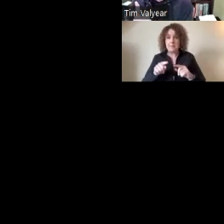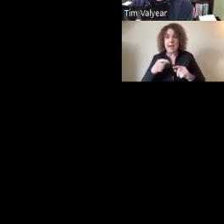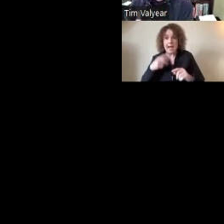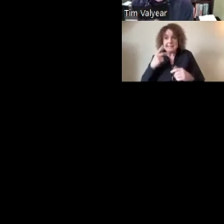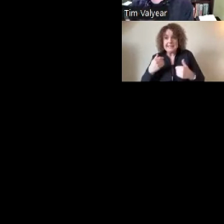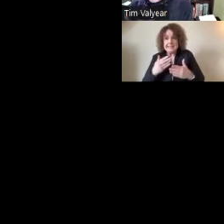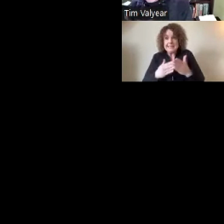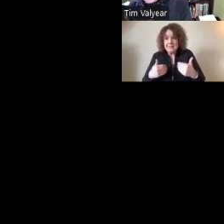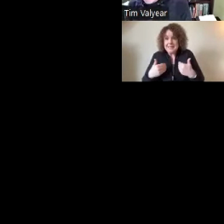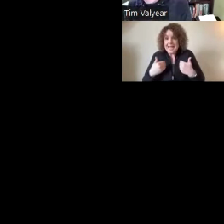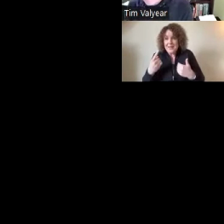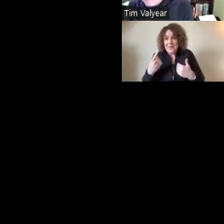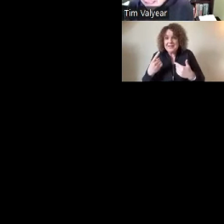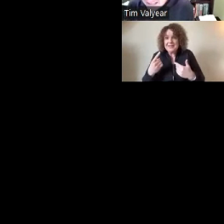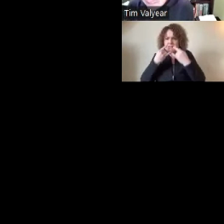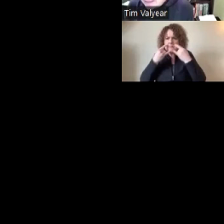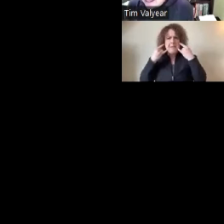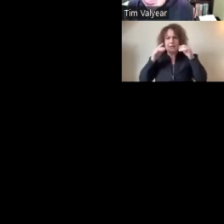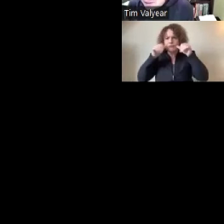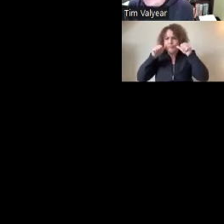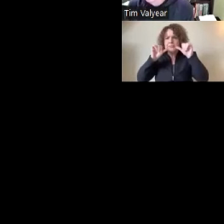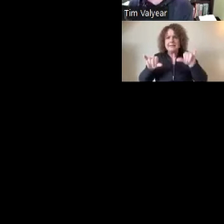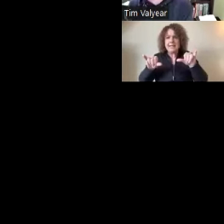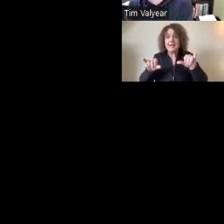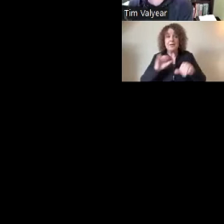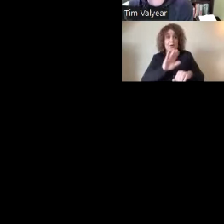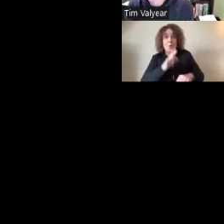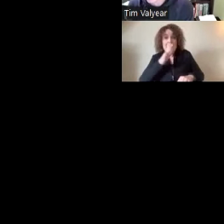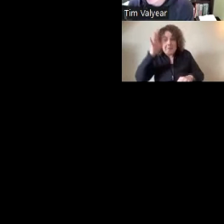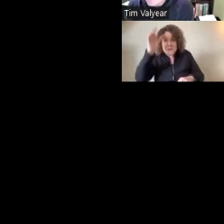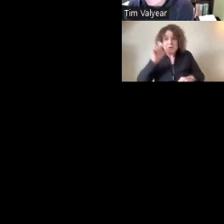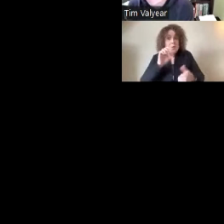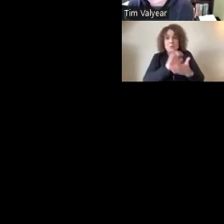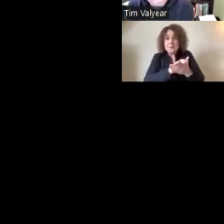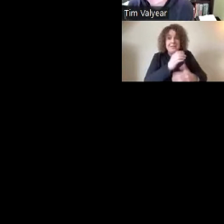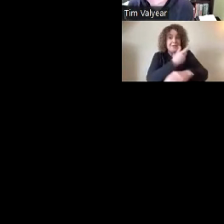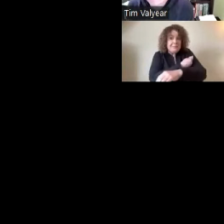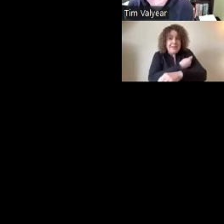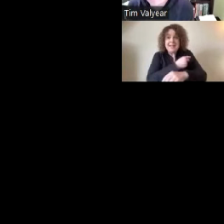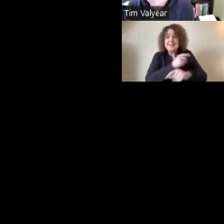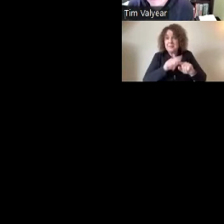mask. And these are my family and antivaccination parents. And I'm wearing a mask to school. I don't care